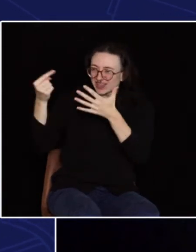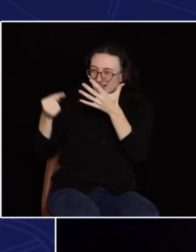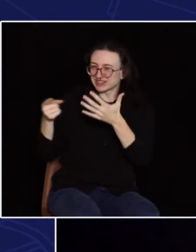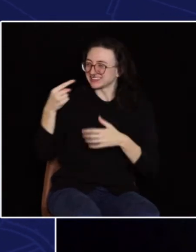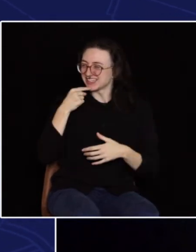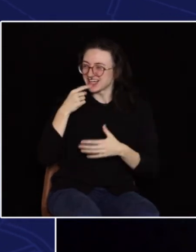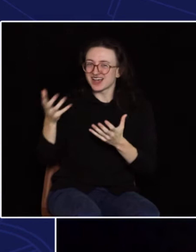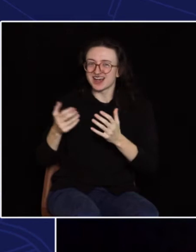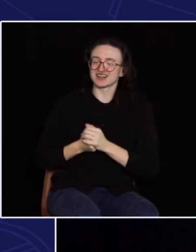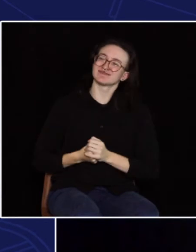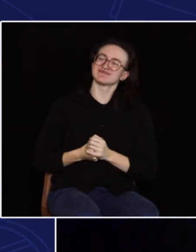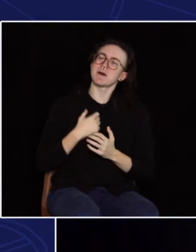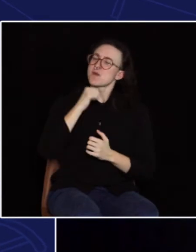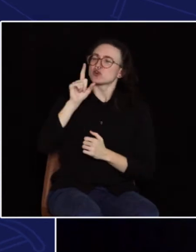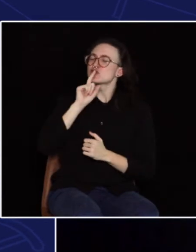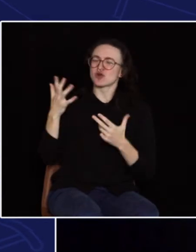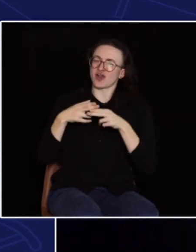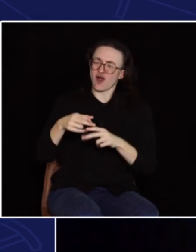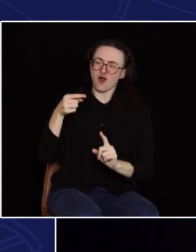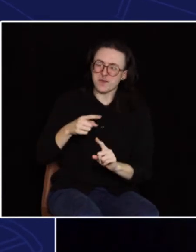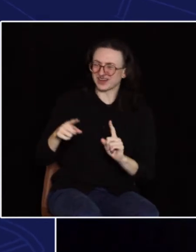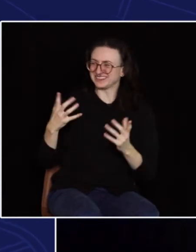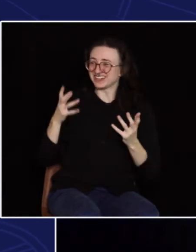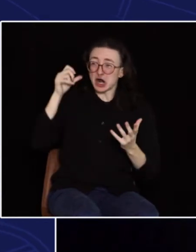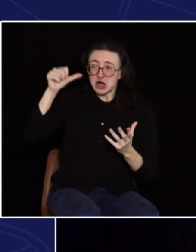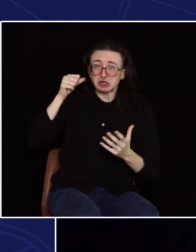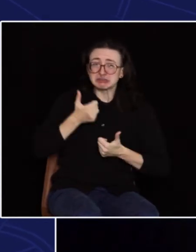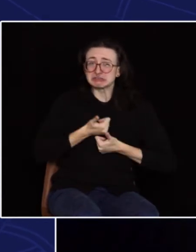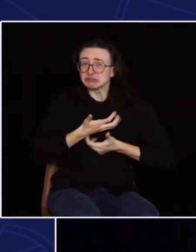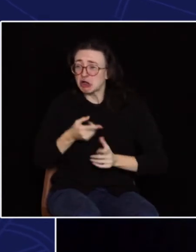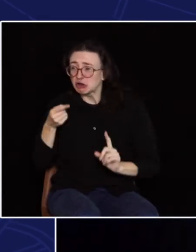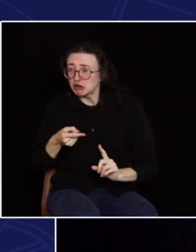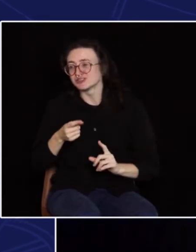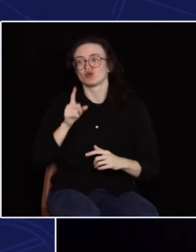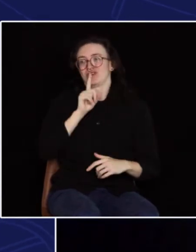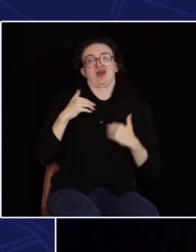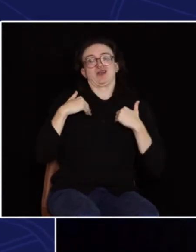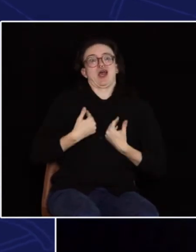I got -- I'm not sure what you would call it, ‘auditory exhaustion?’ Just really tired from listening,